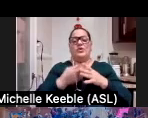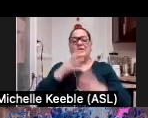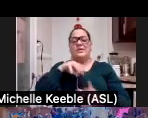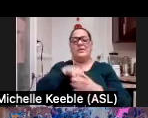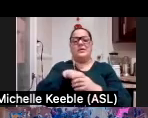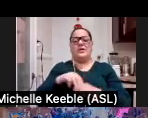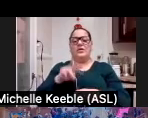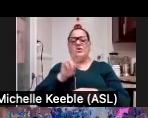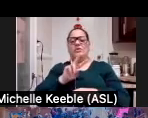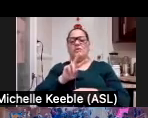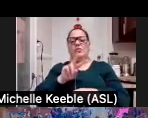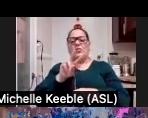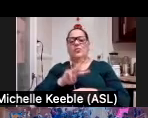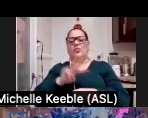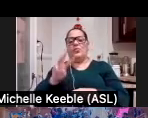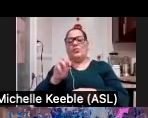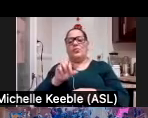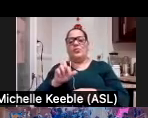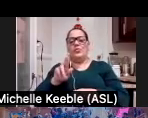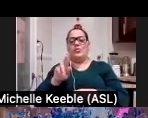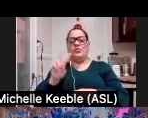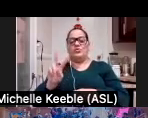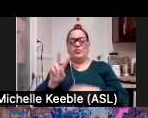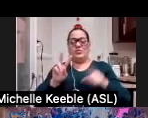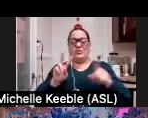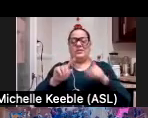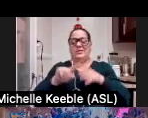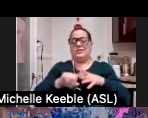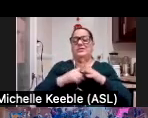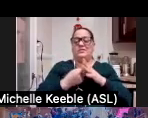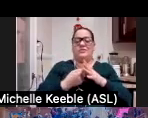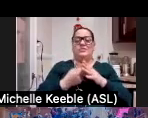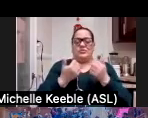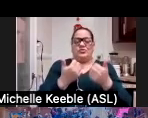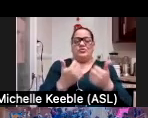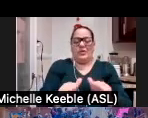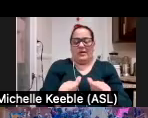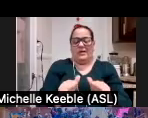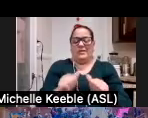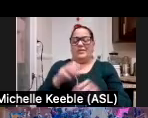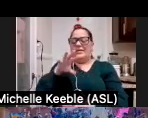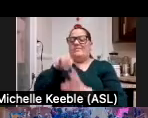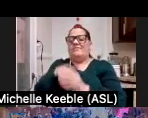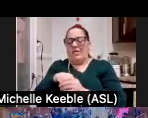um he tried to enlist and of course he was declared 4-F by the draft board.